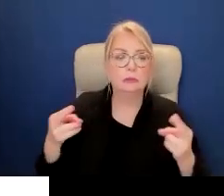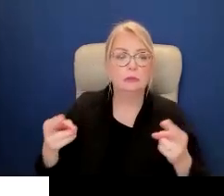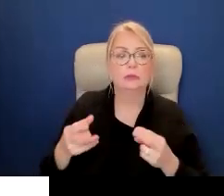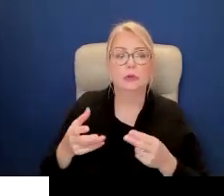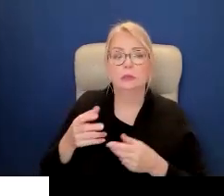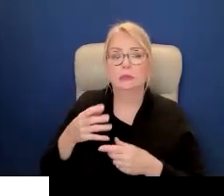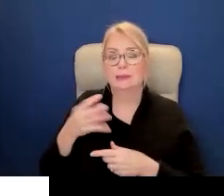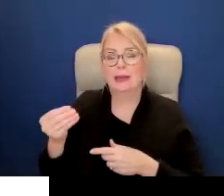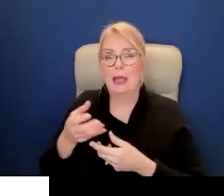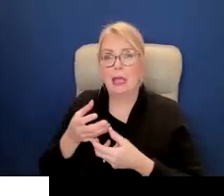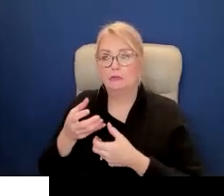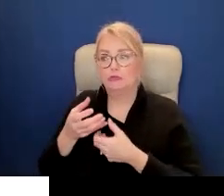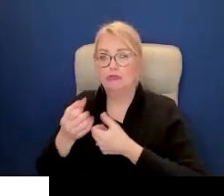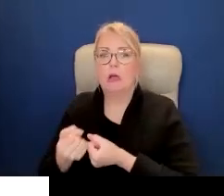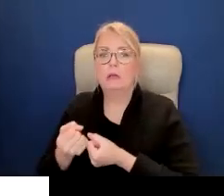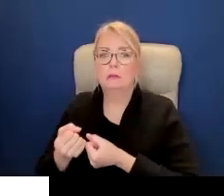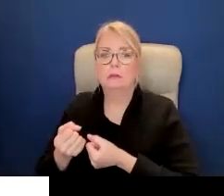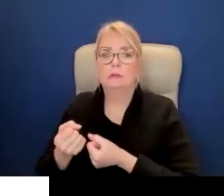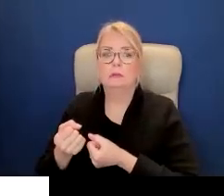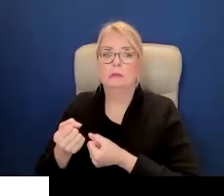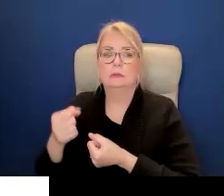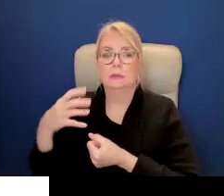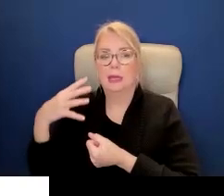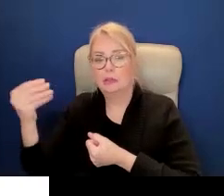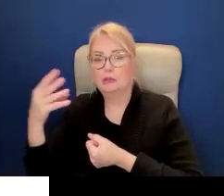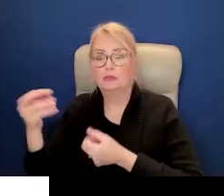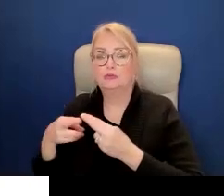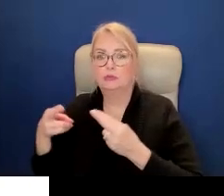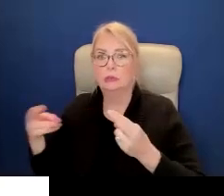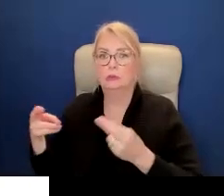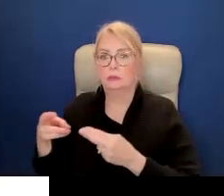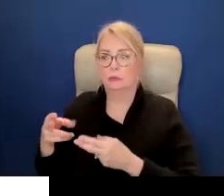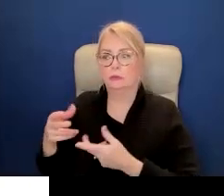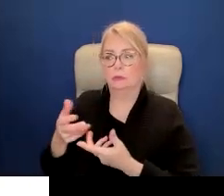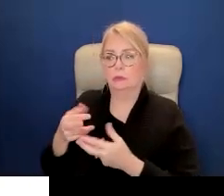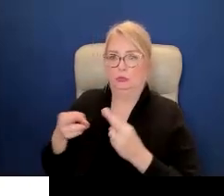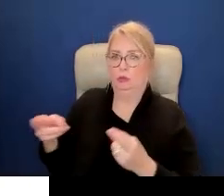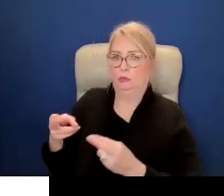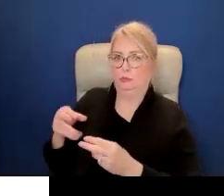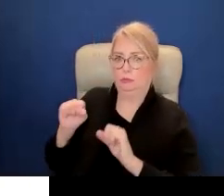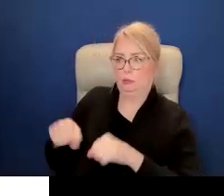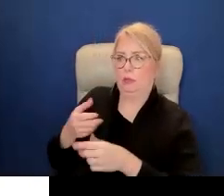For instance, the Dream Center, nonprofit legal services, financial aid, and other counselors.